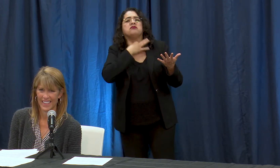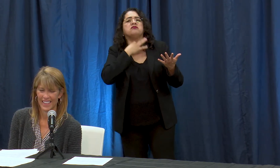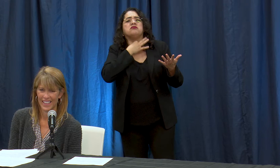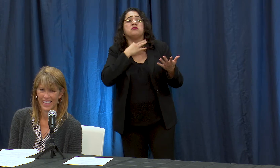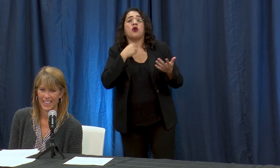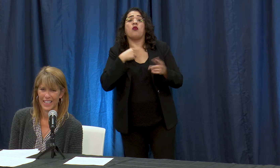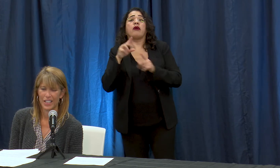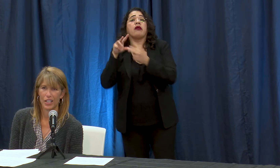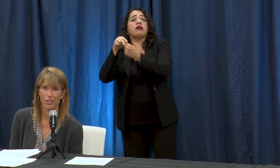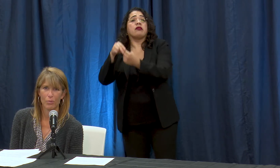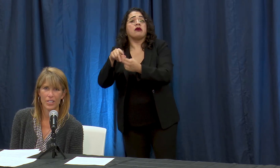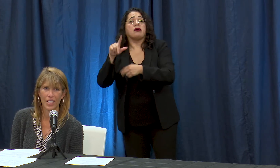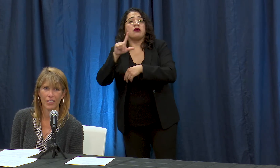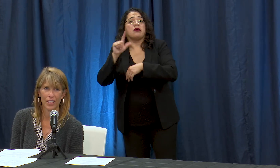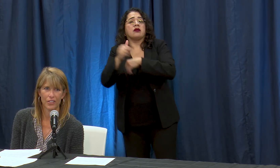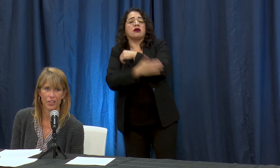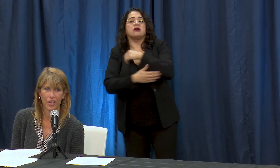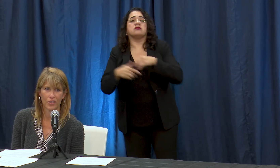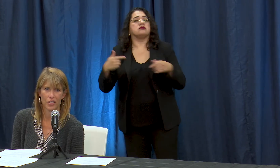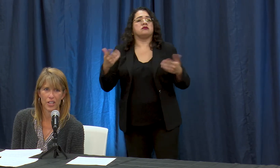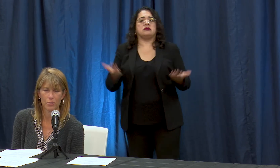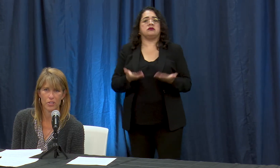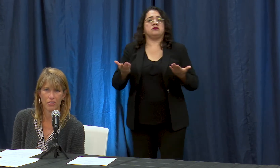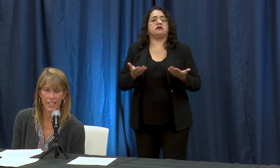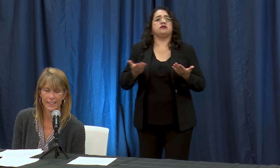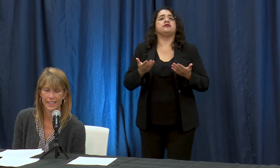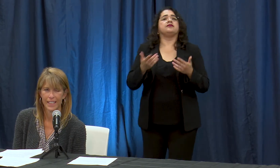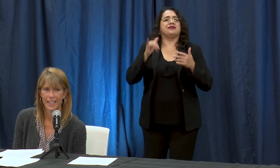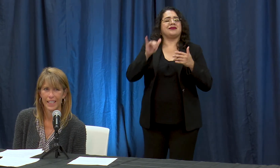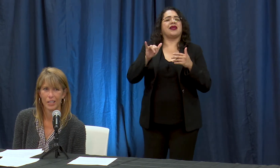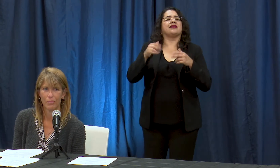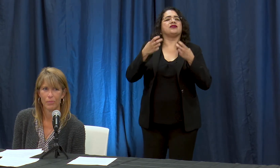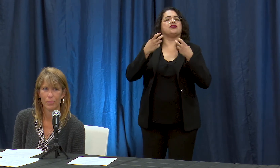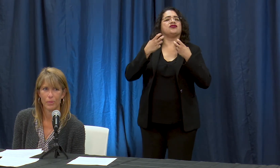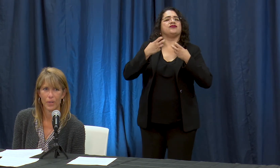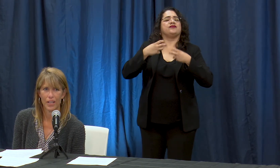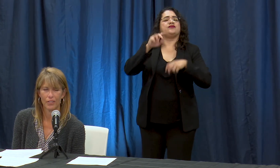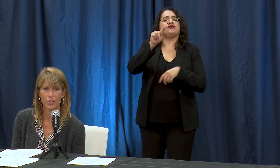No, Long Beach calculates its own, that's the transmission rate. As of 2